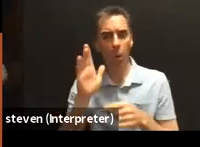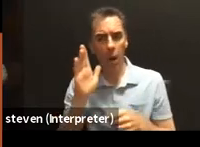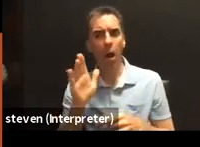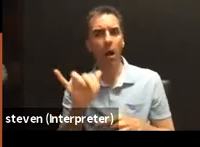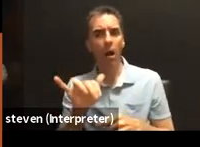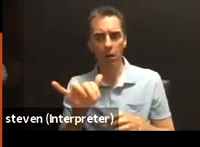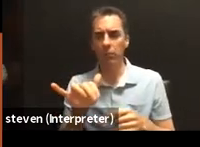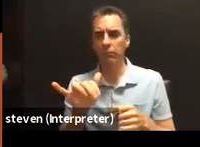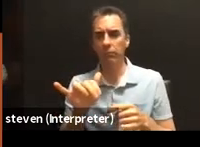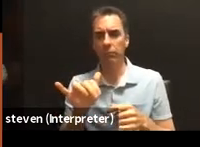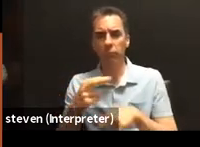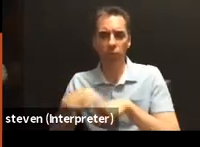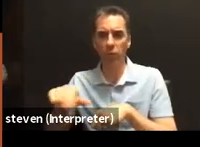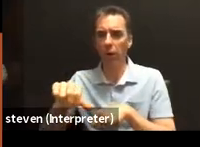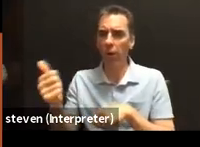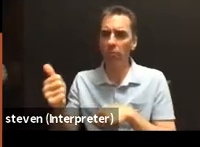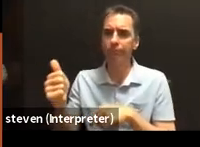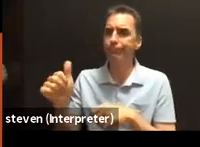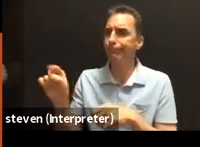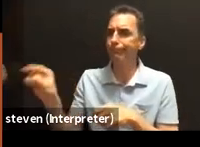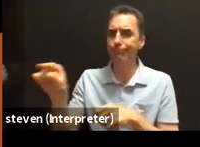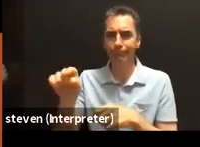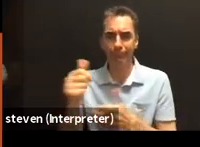maria.rodriguez: Any of the exercises and try to get the services to that.